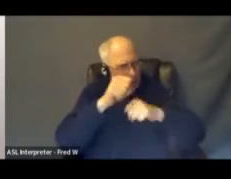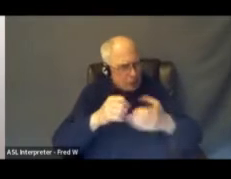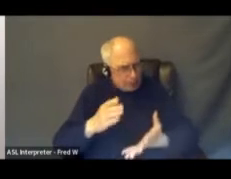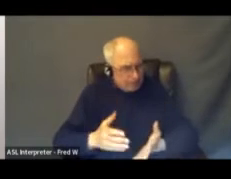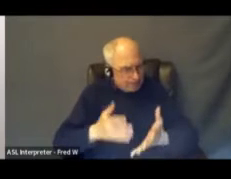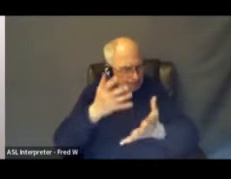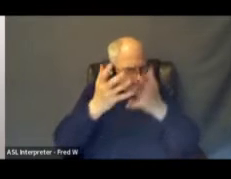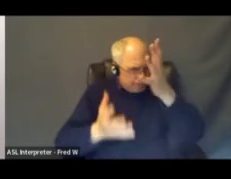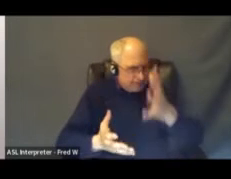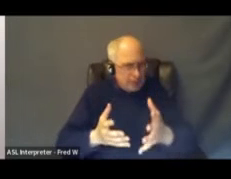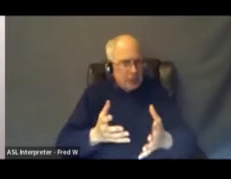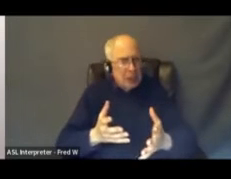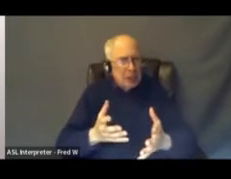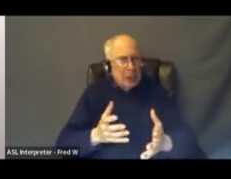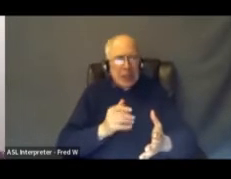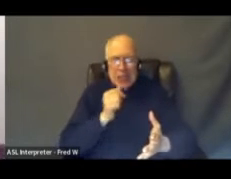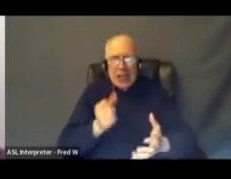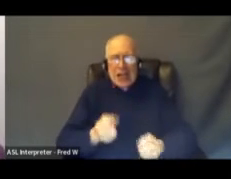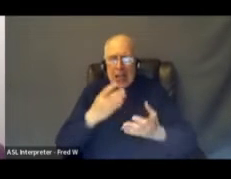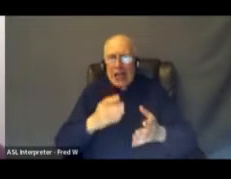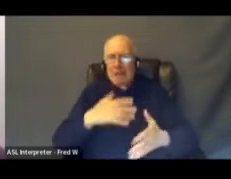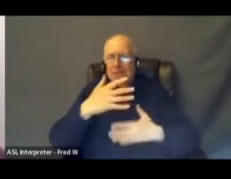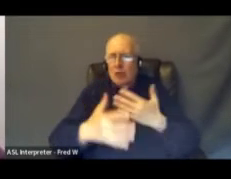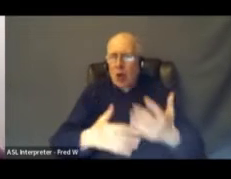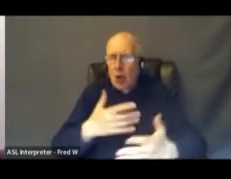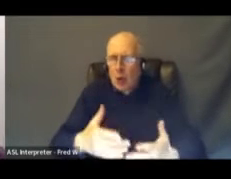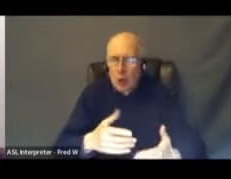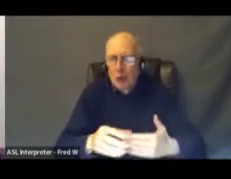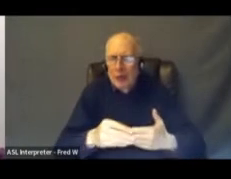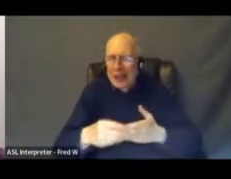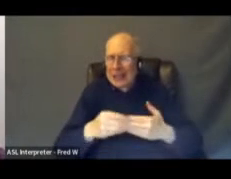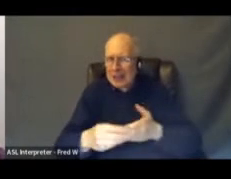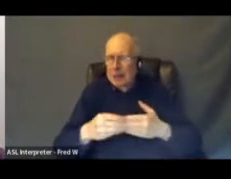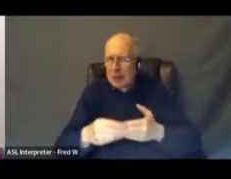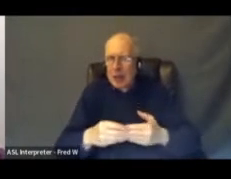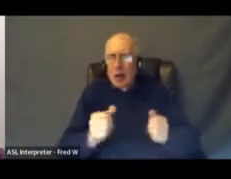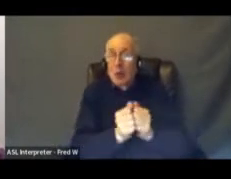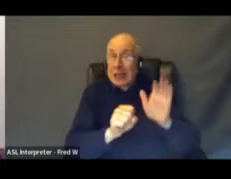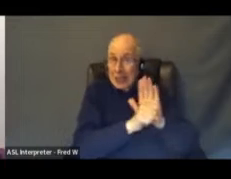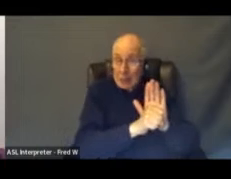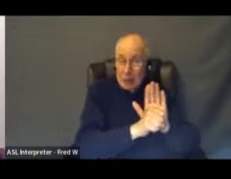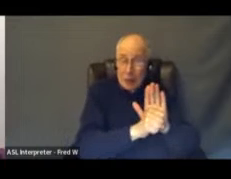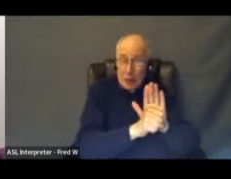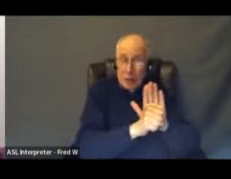there's, you know, not too much flow that can happen. But with the Symptoms Questionnaire after MINDSOURCE Colorado, it is a